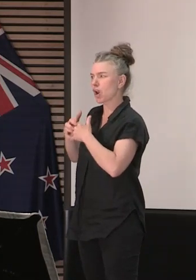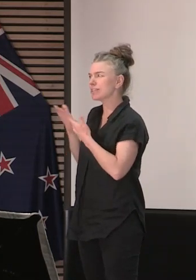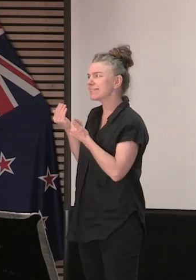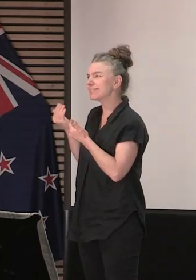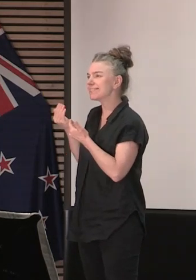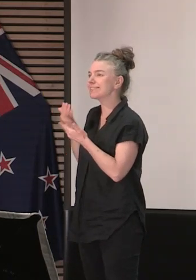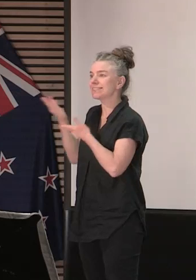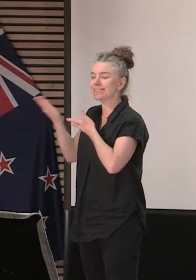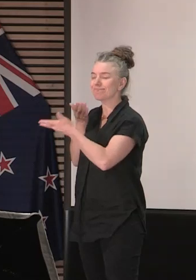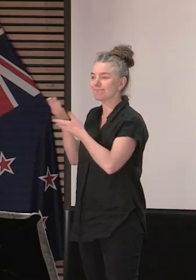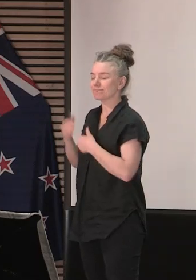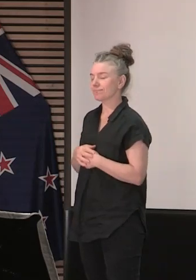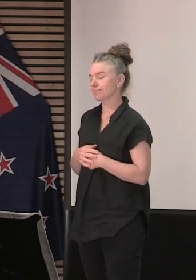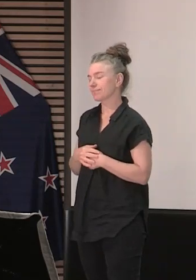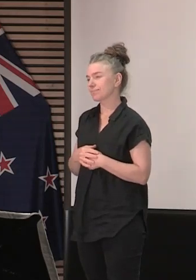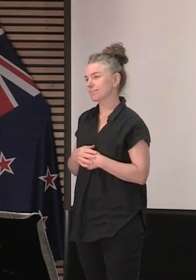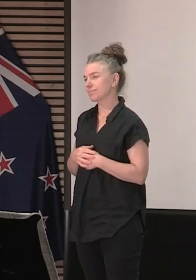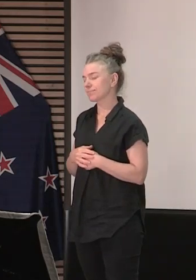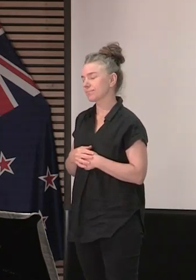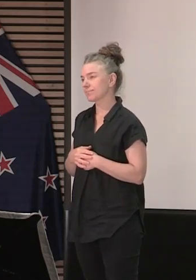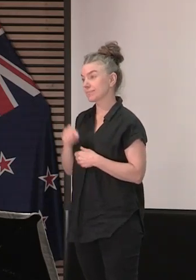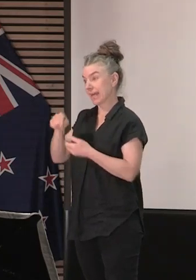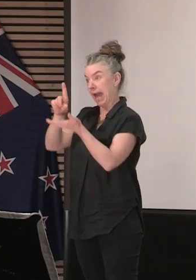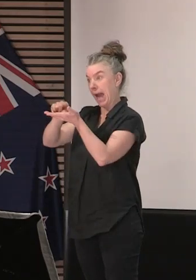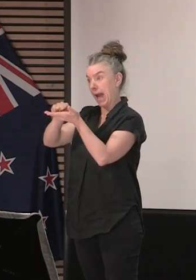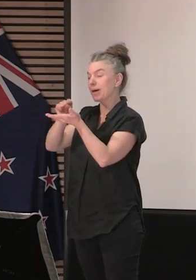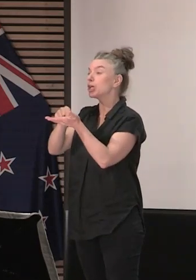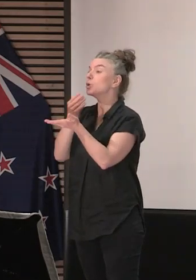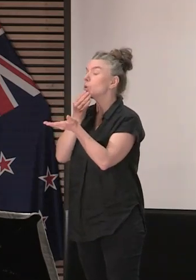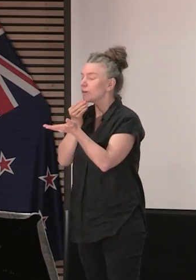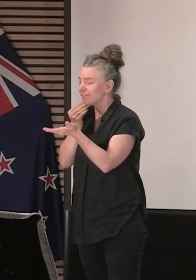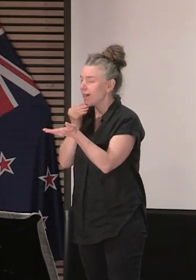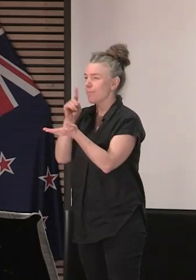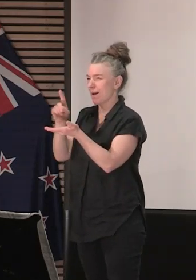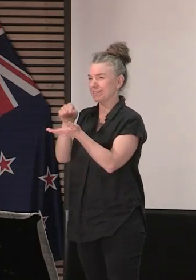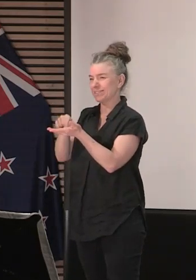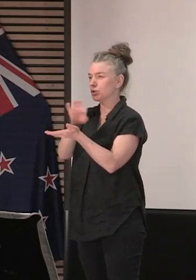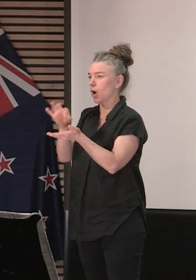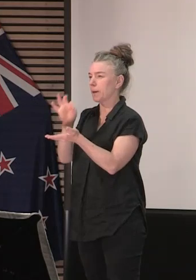I do, again, think it is importantto note that these kinds ofapps are useful, but theydon't solve everything.